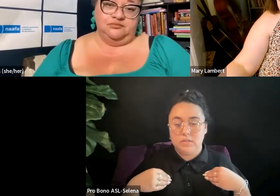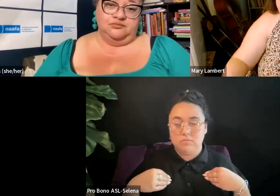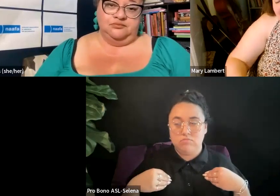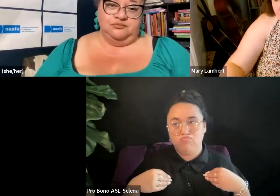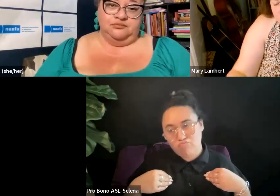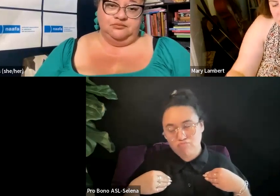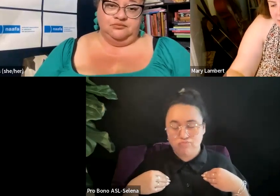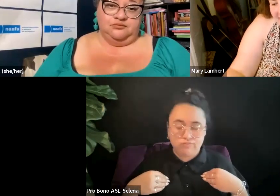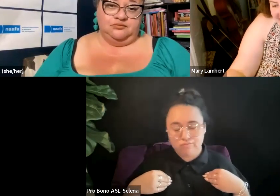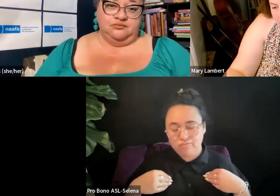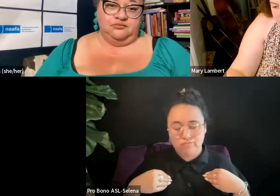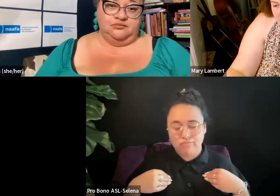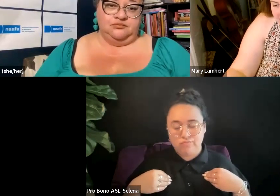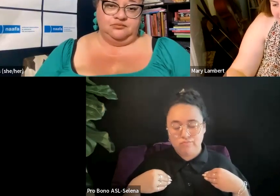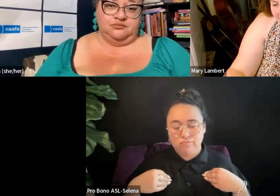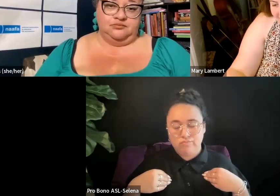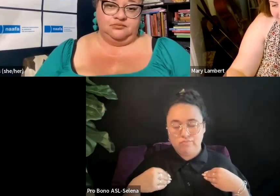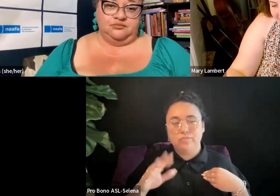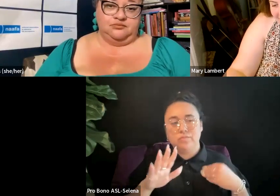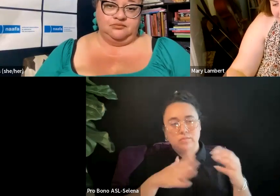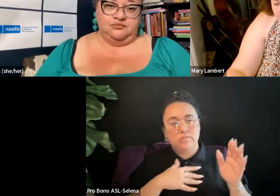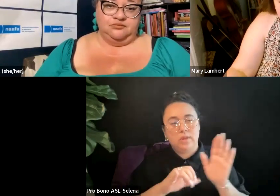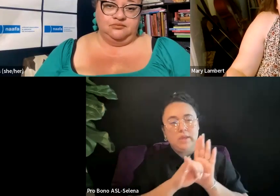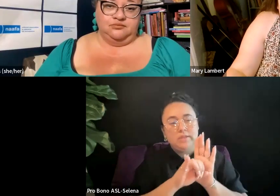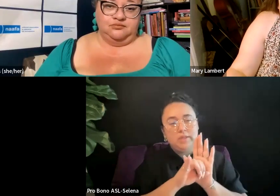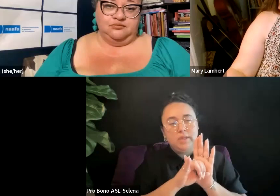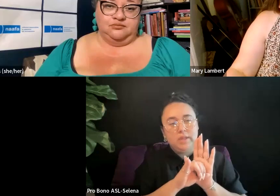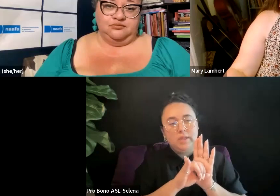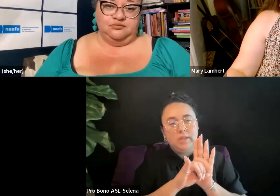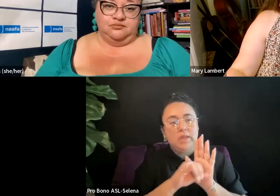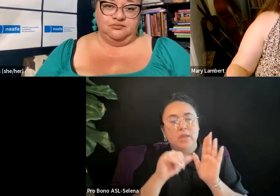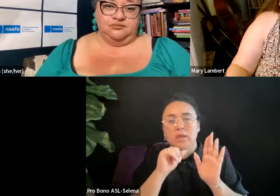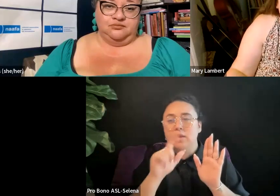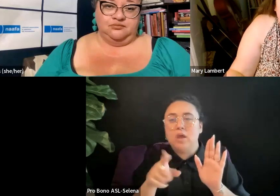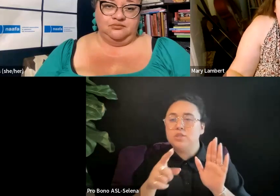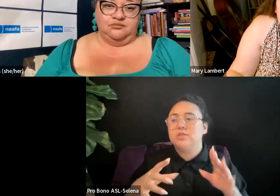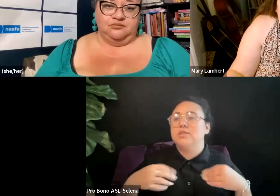my identity wasn't just accepted in the process of doing same love. It was sought after.